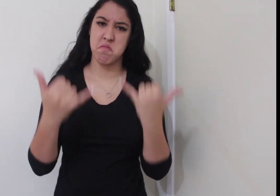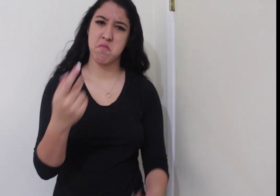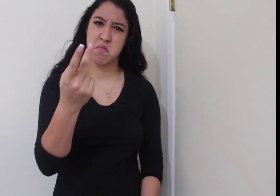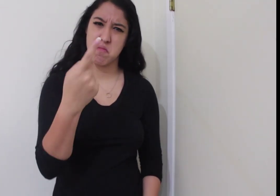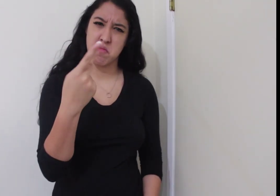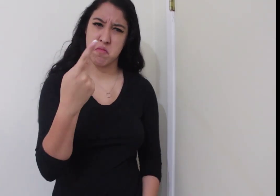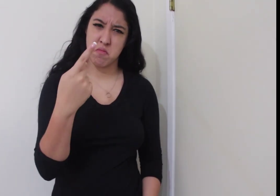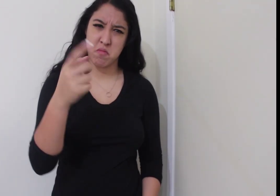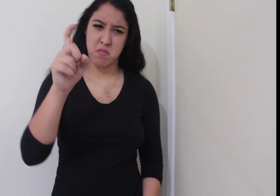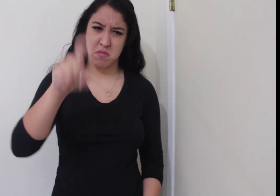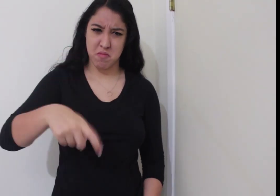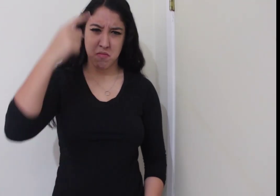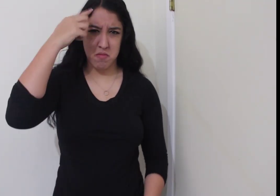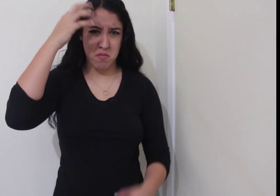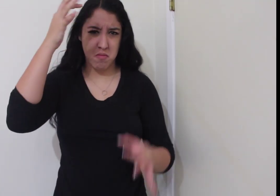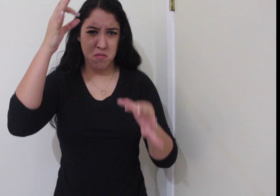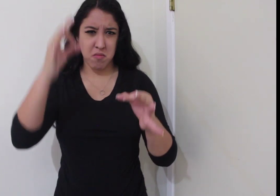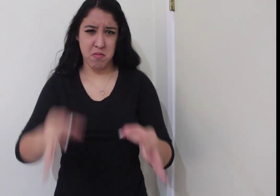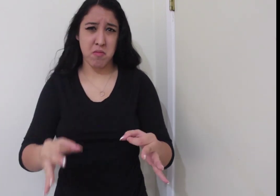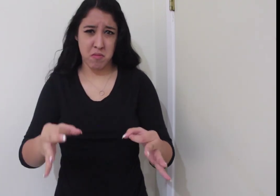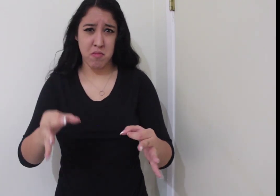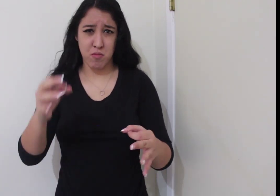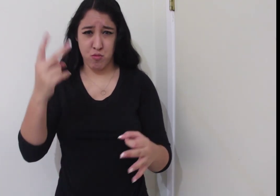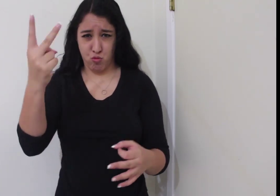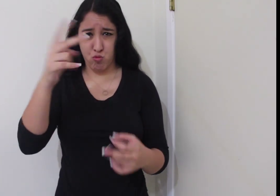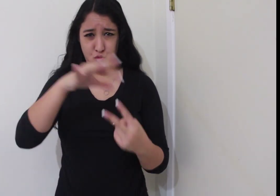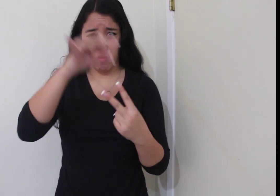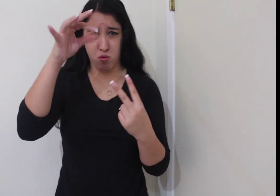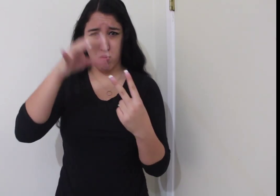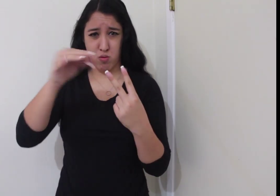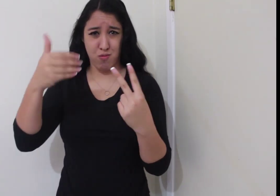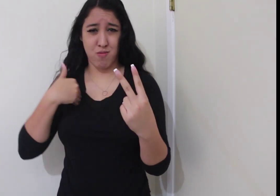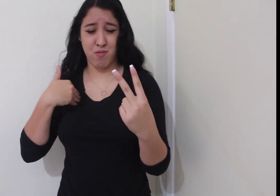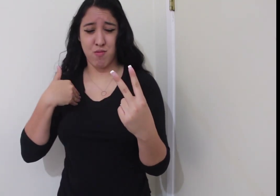[Now we have to determine our choices, there are two choices.]